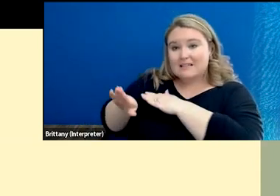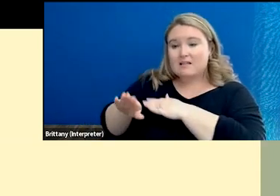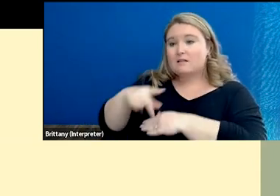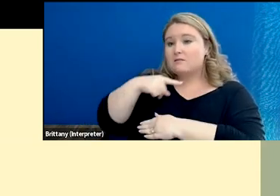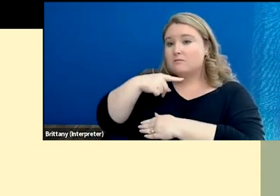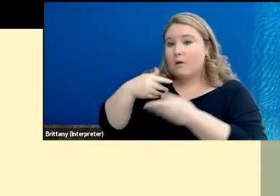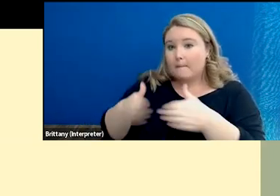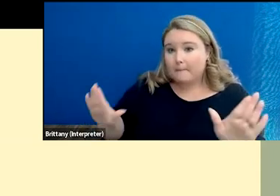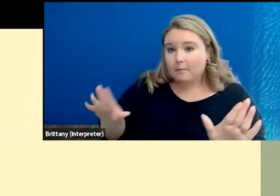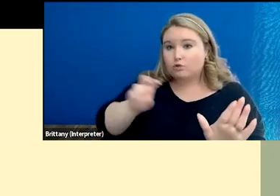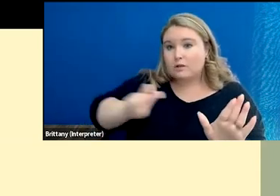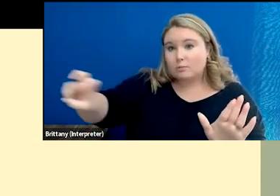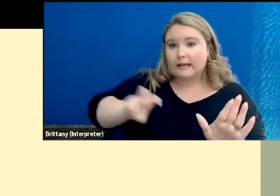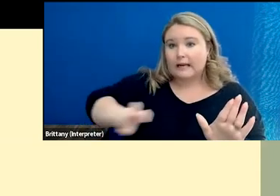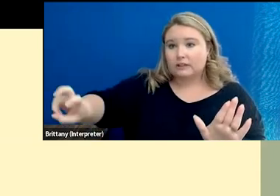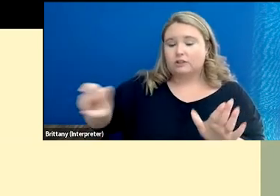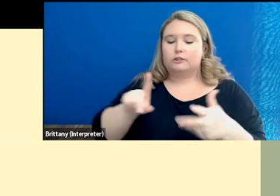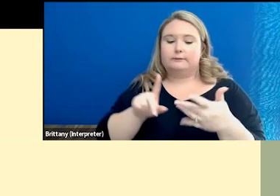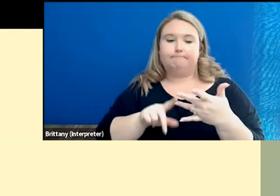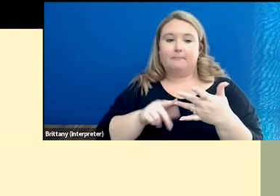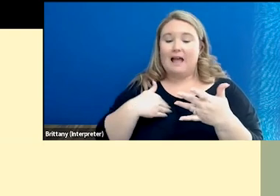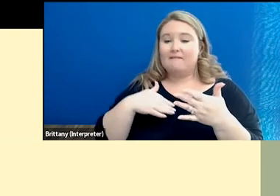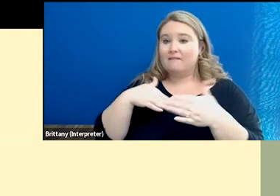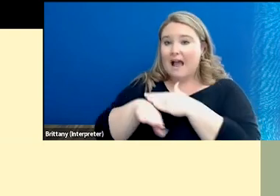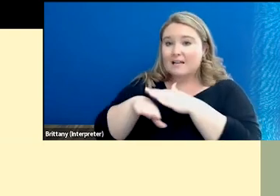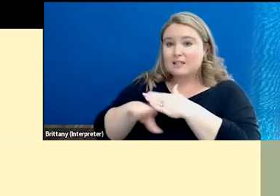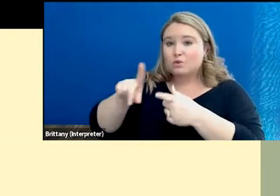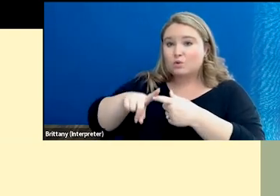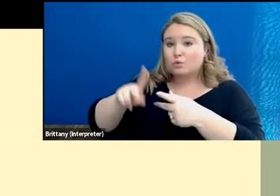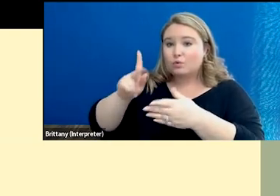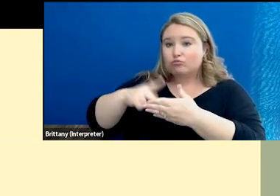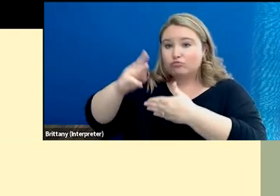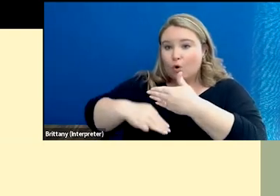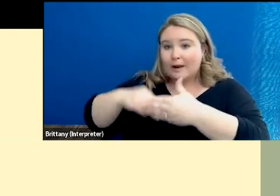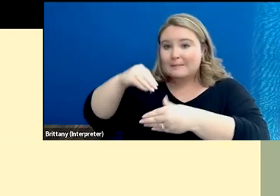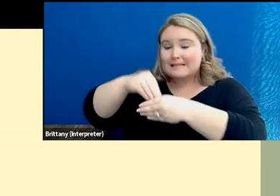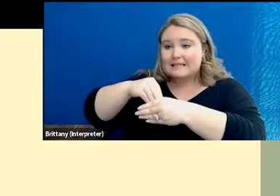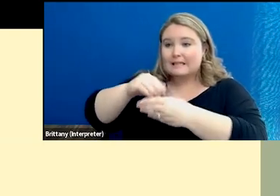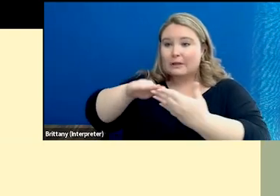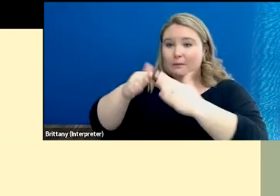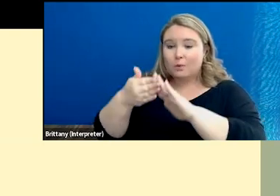where they have access to the programs and services within a community is very complex.